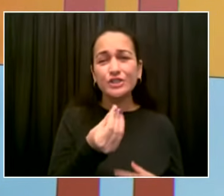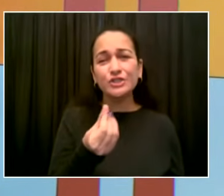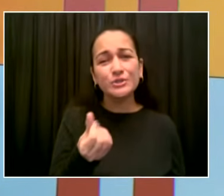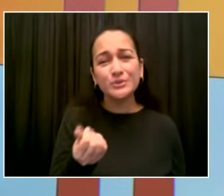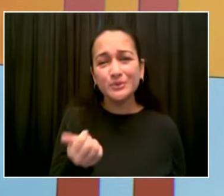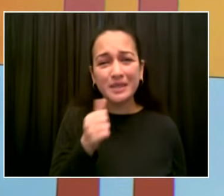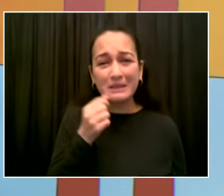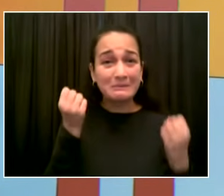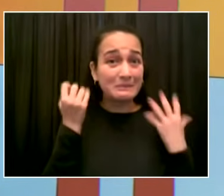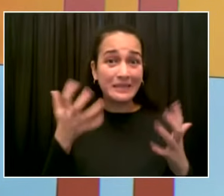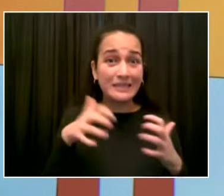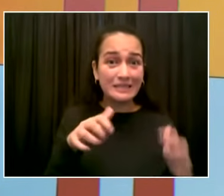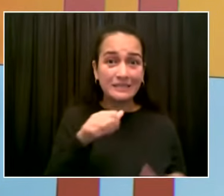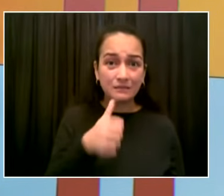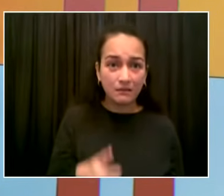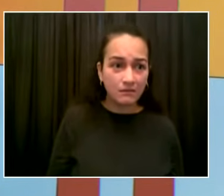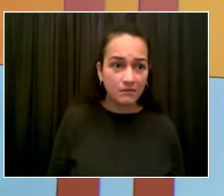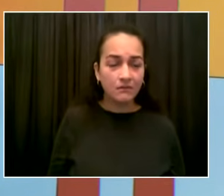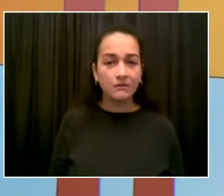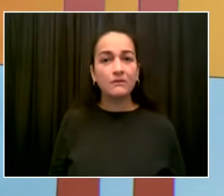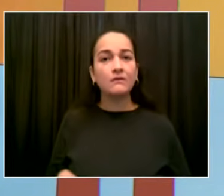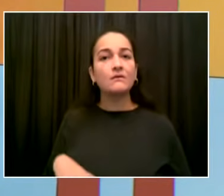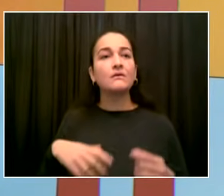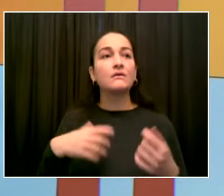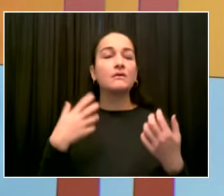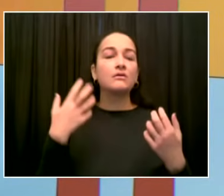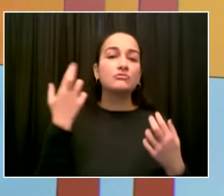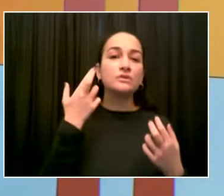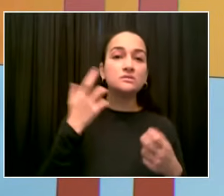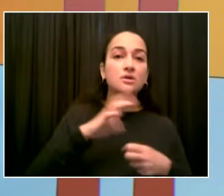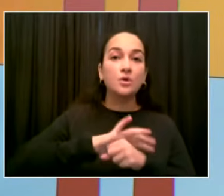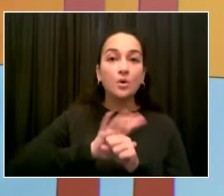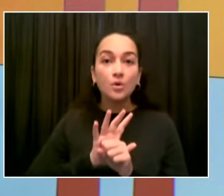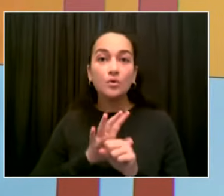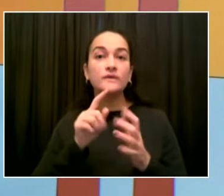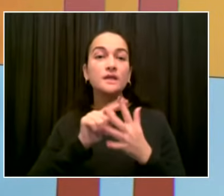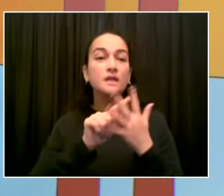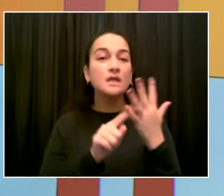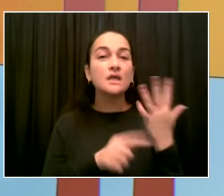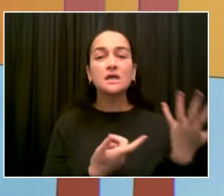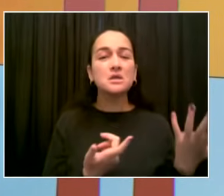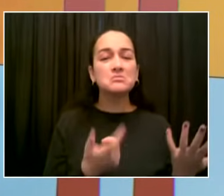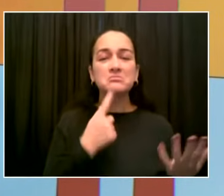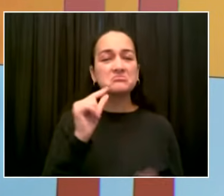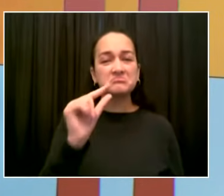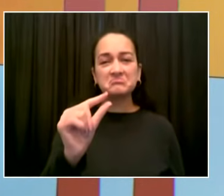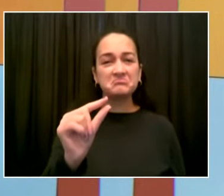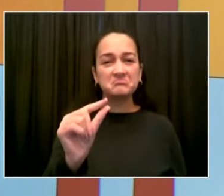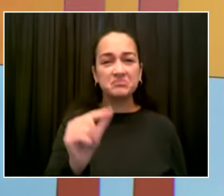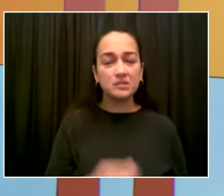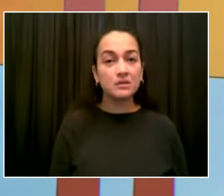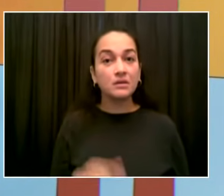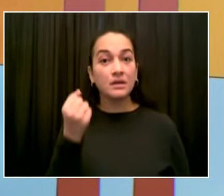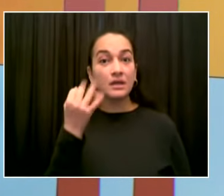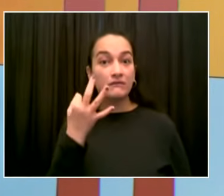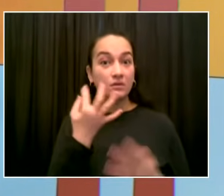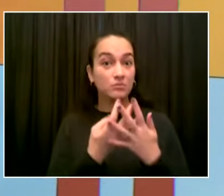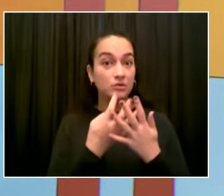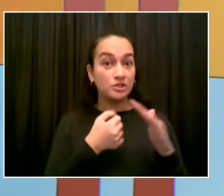SAFETY ISSUES, STILL THE IMPACT OF COVID AND EVERYTHING ELSE THAT WE'RE WORKING OUR WAY OUT OF. IF THERE IS NO